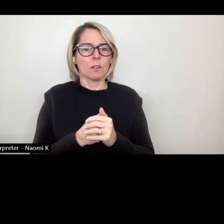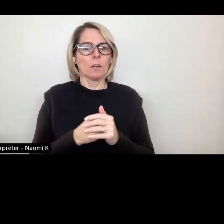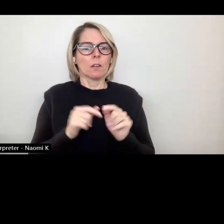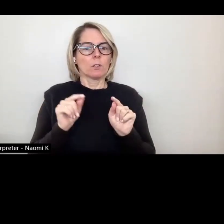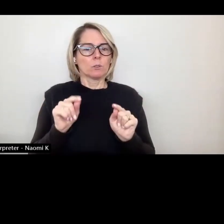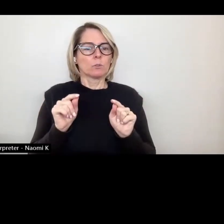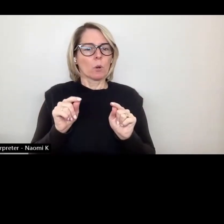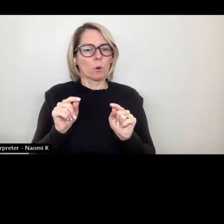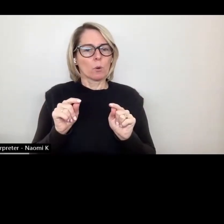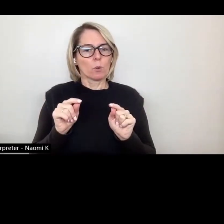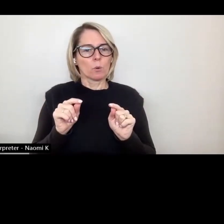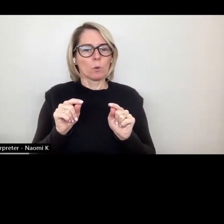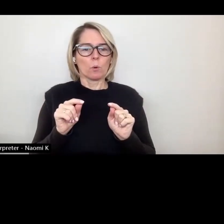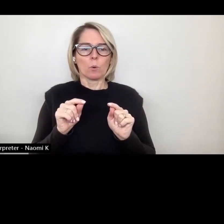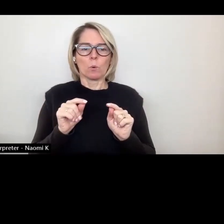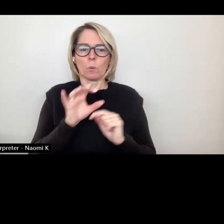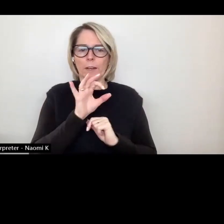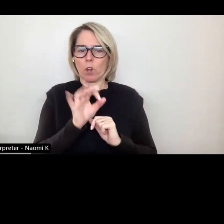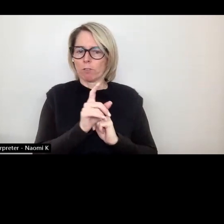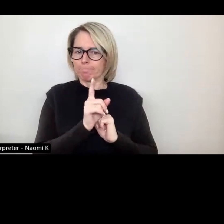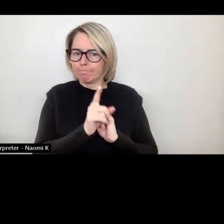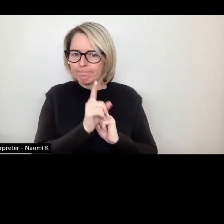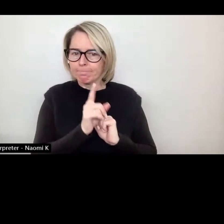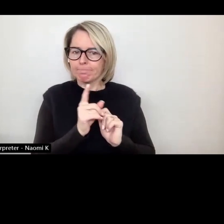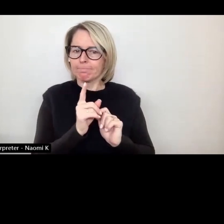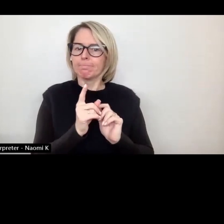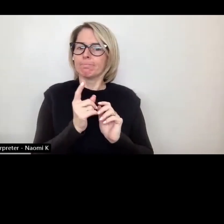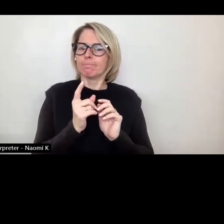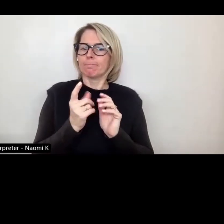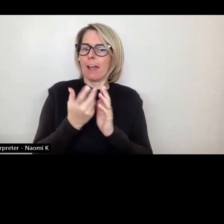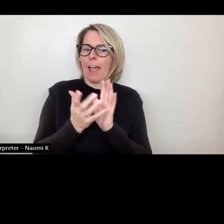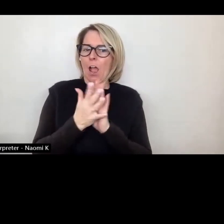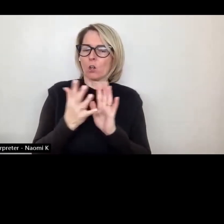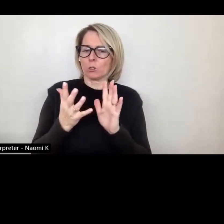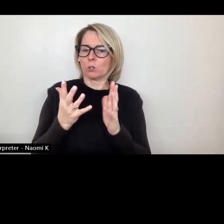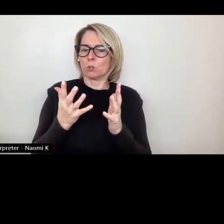It is up to you to think through what you can offer in that respect.